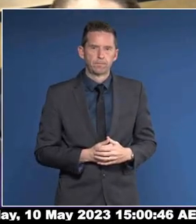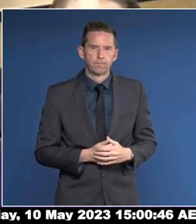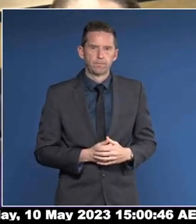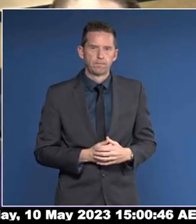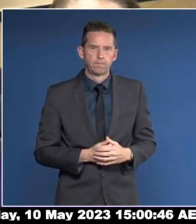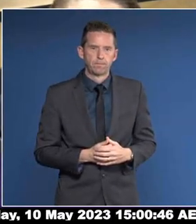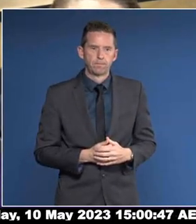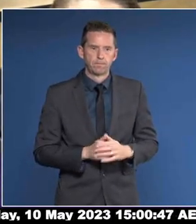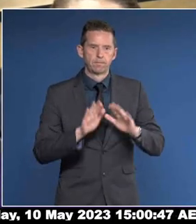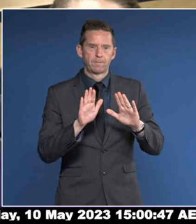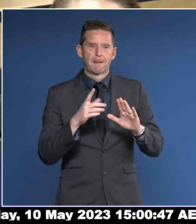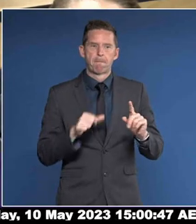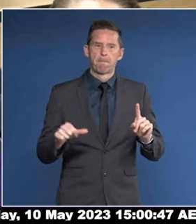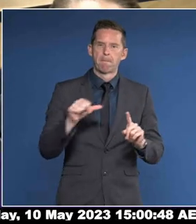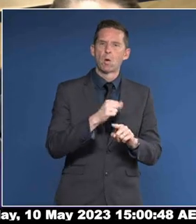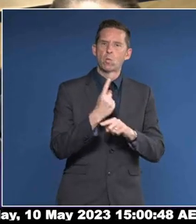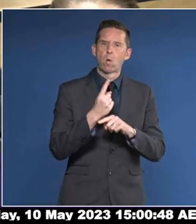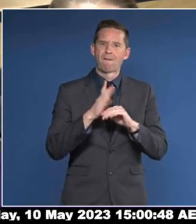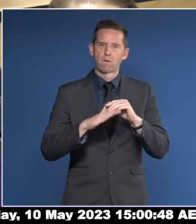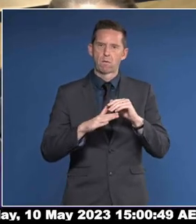back to it - the meeting of 3 December 2018.